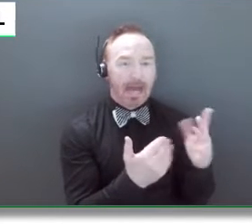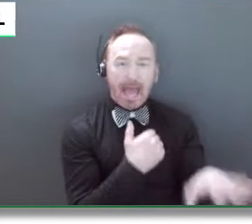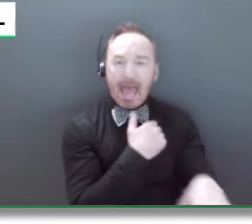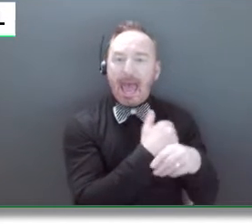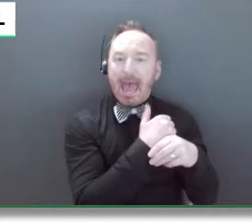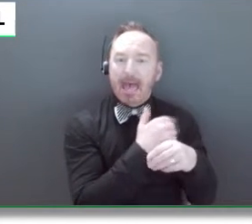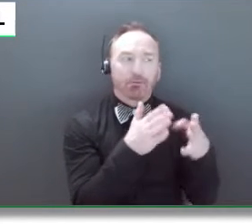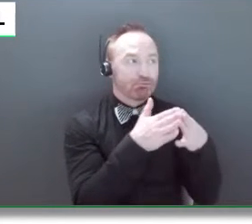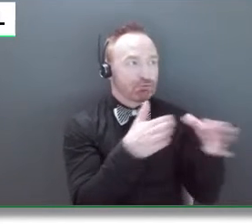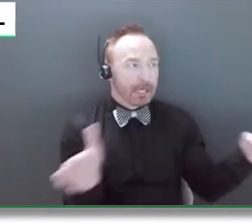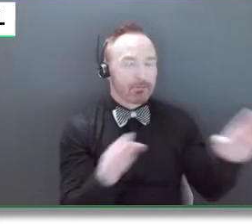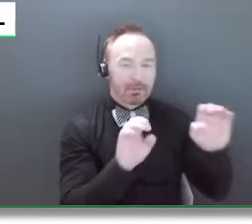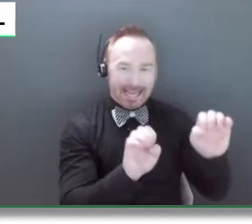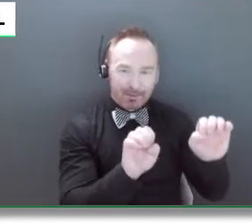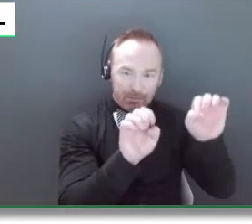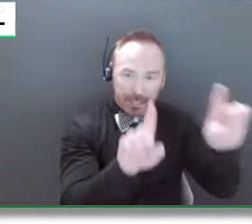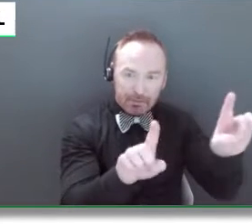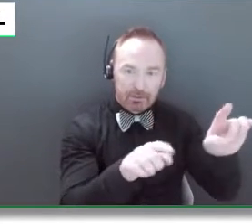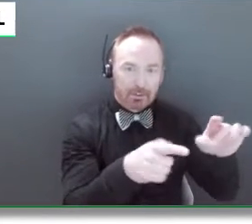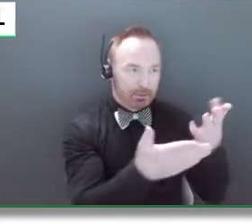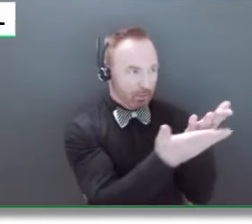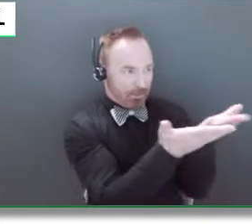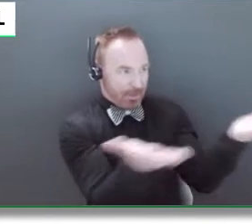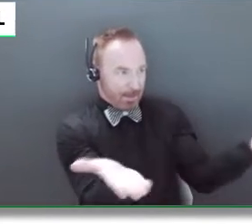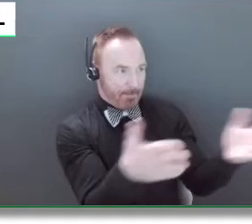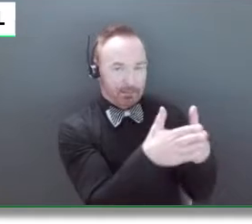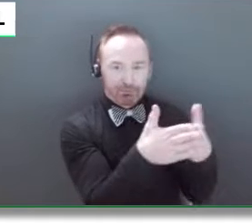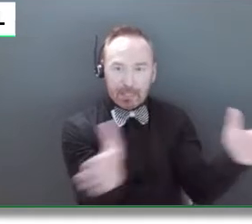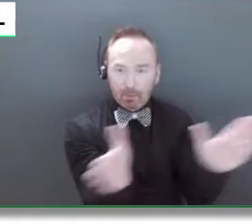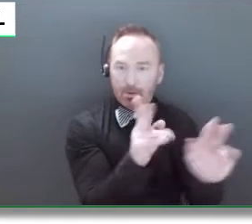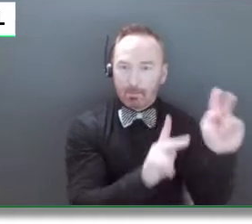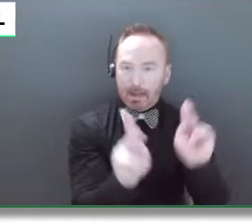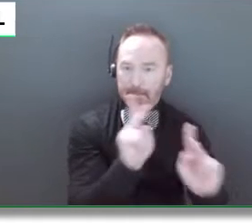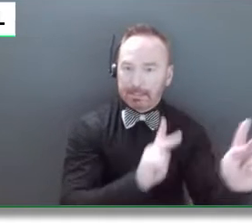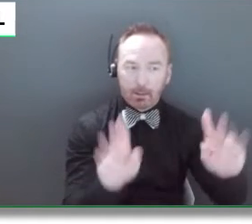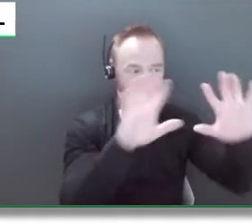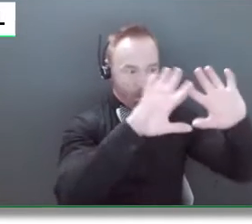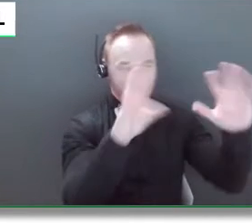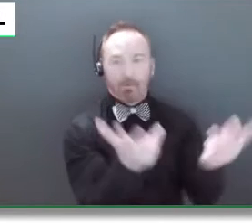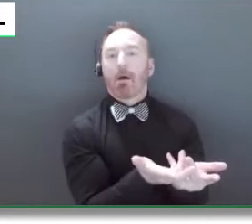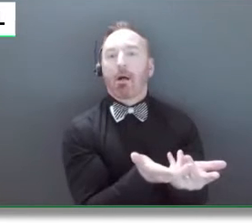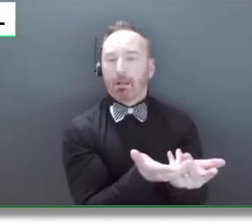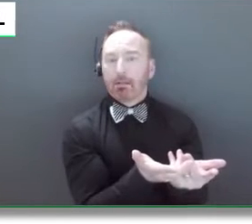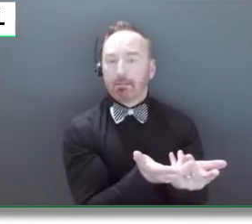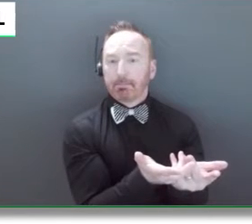being um provided and um yeah the social aspects as to why.